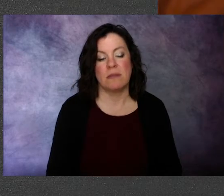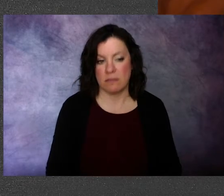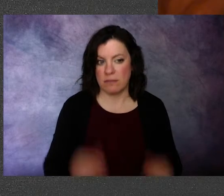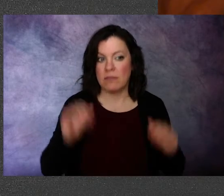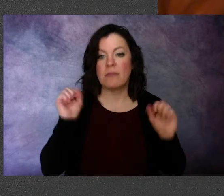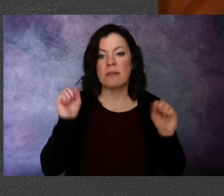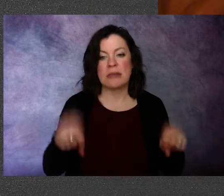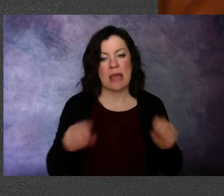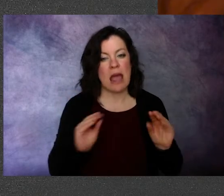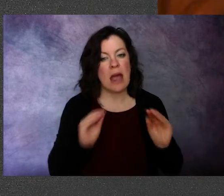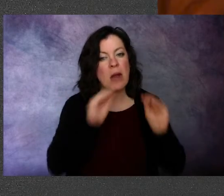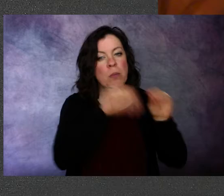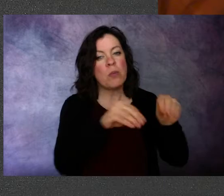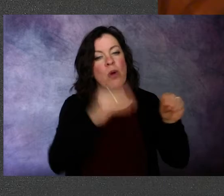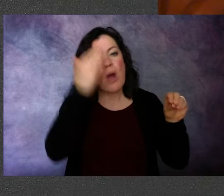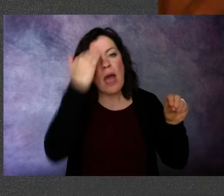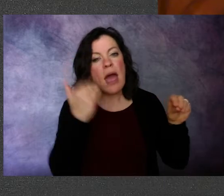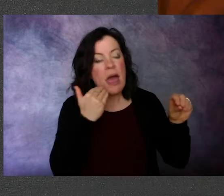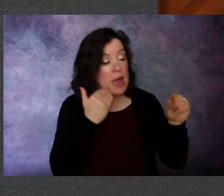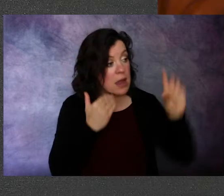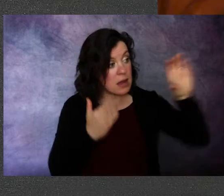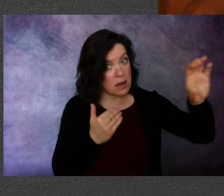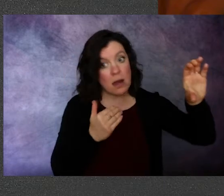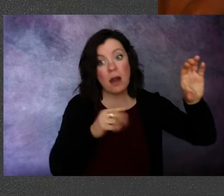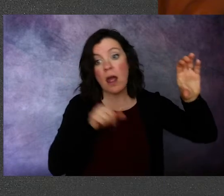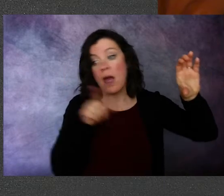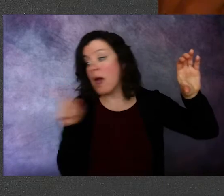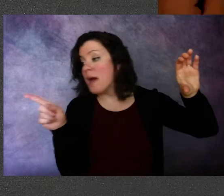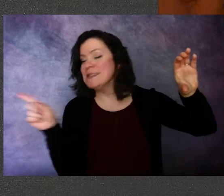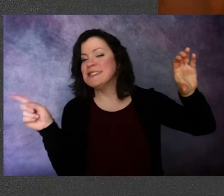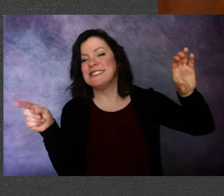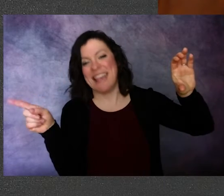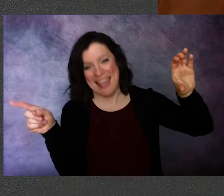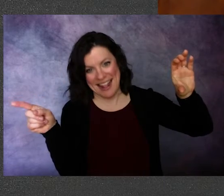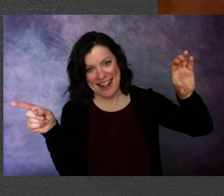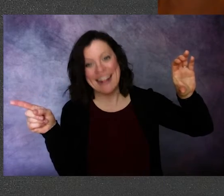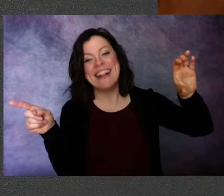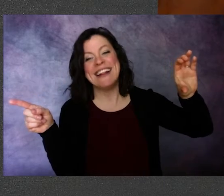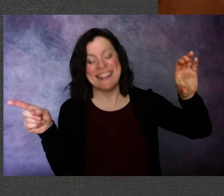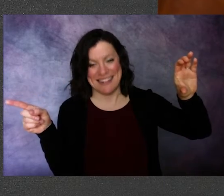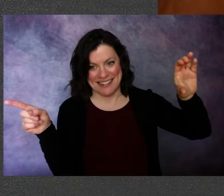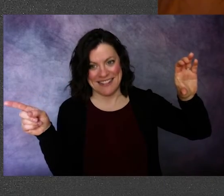And what goes on the opposite end? That's right, a tail. So we're gonna do a head here, a tail here,